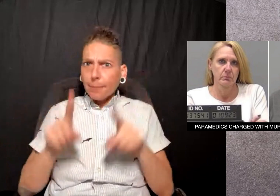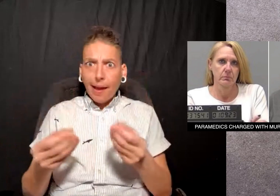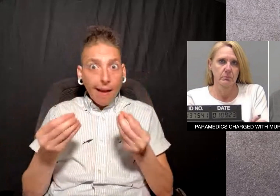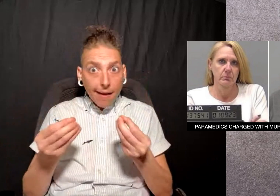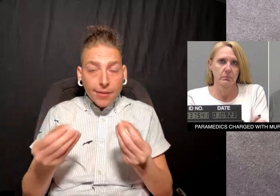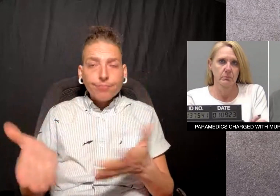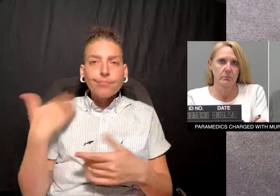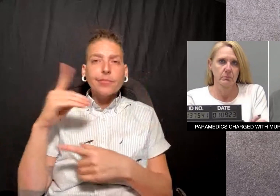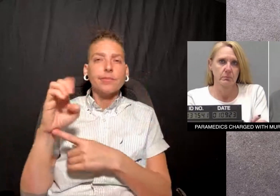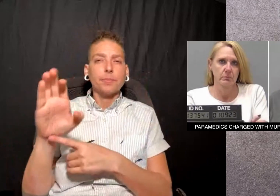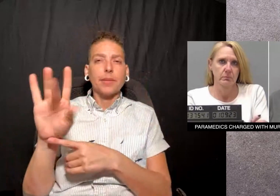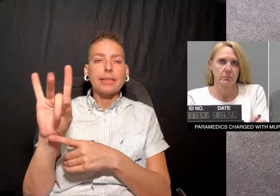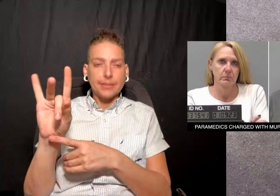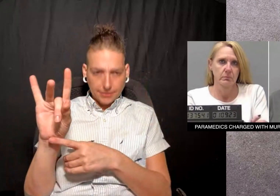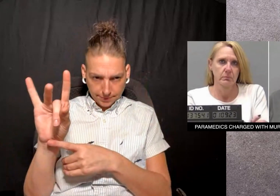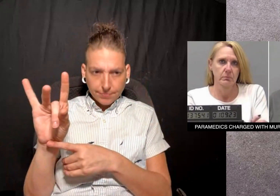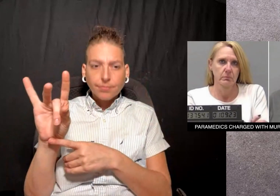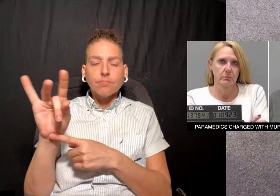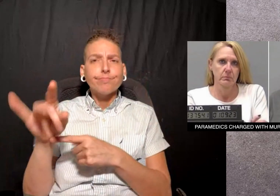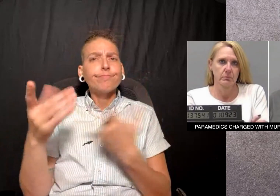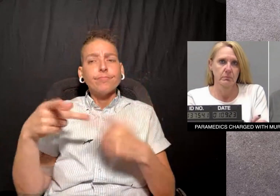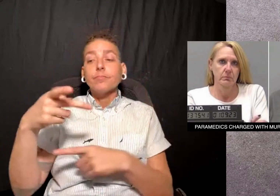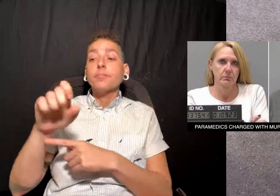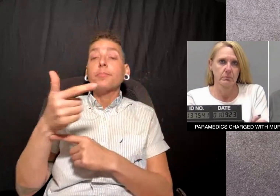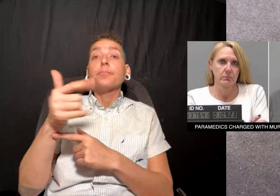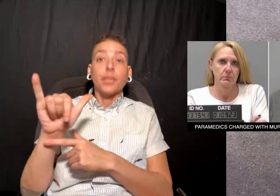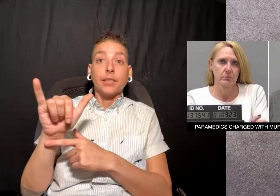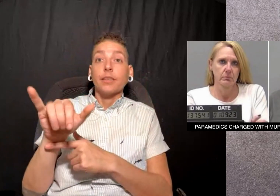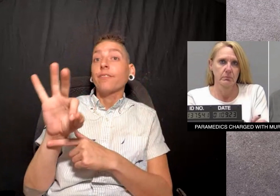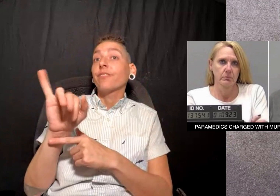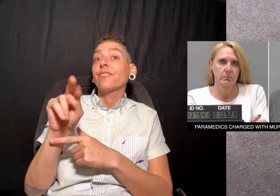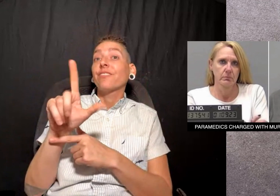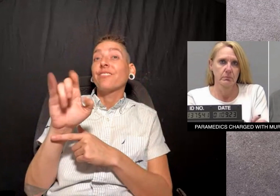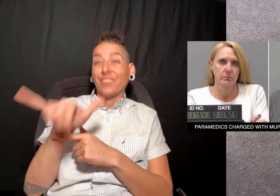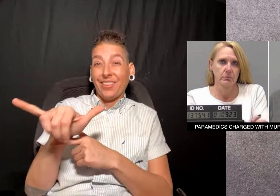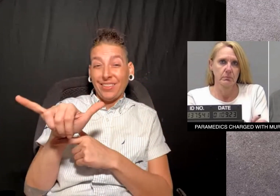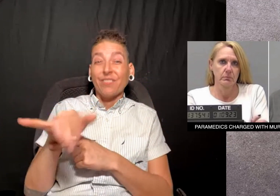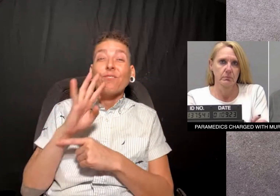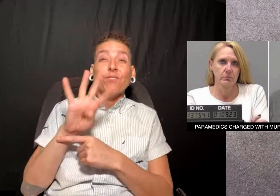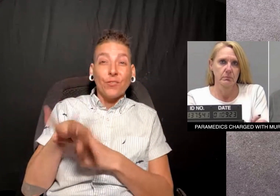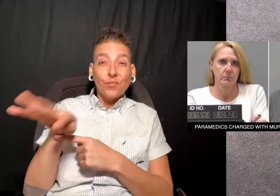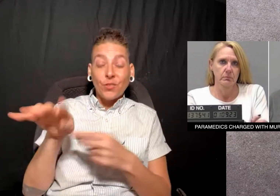police say on December 18 44-year-old Peggy Finley